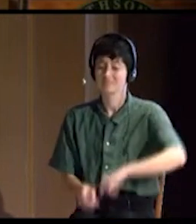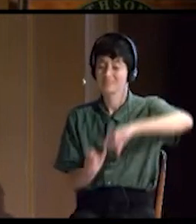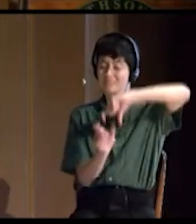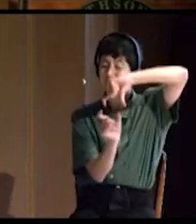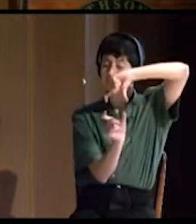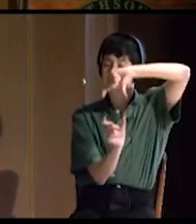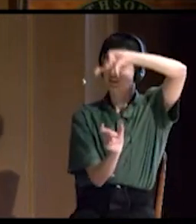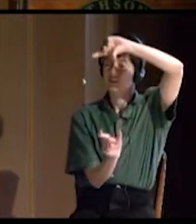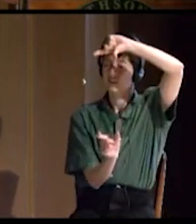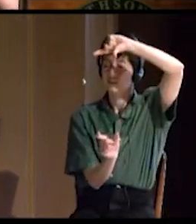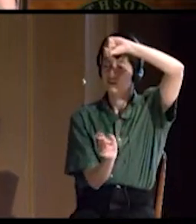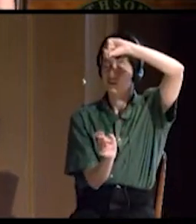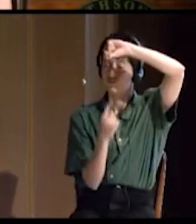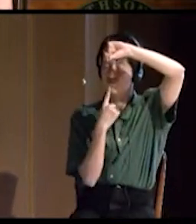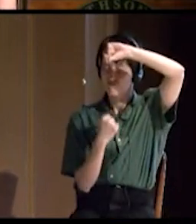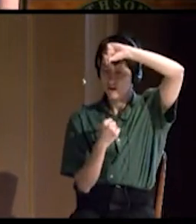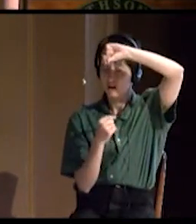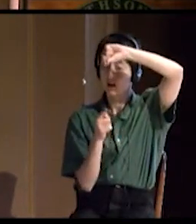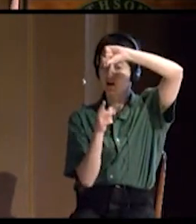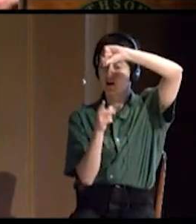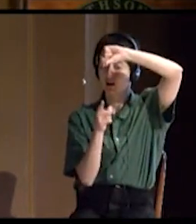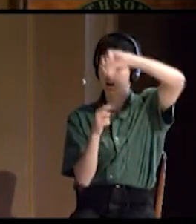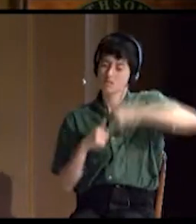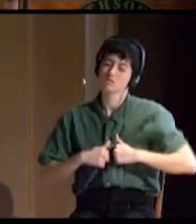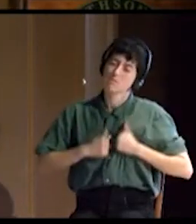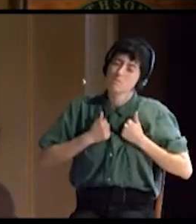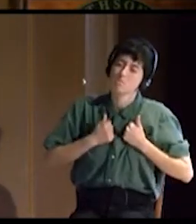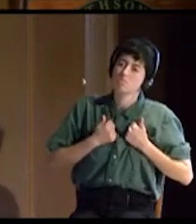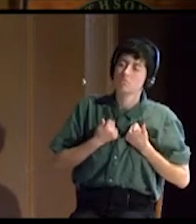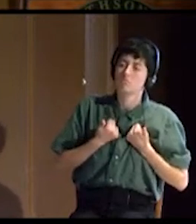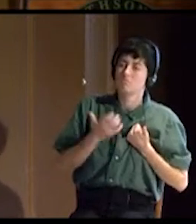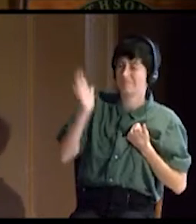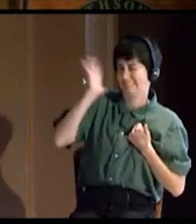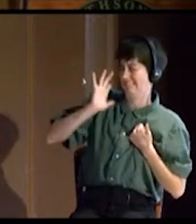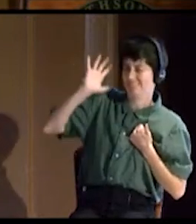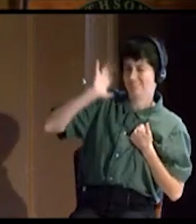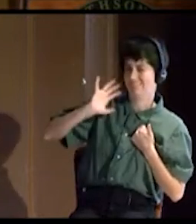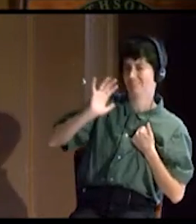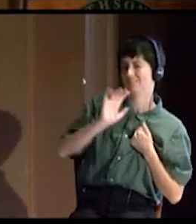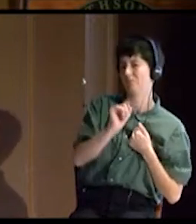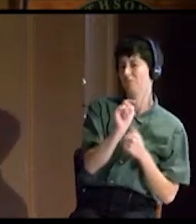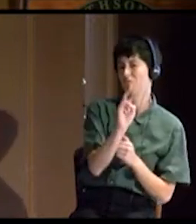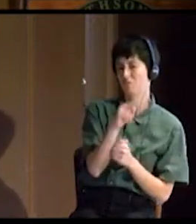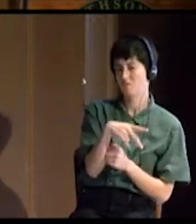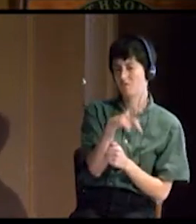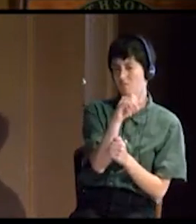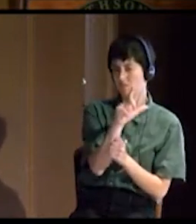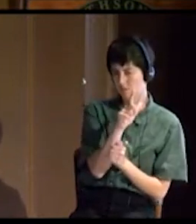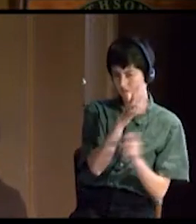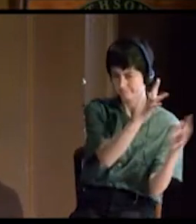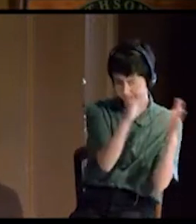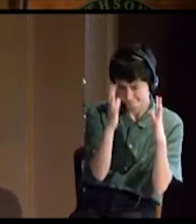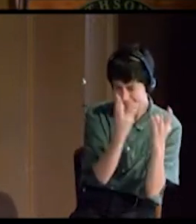to occupy temperate environments today. So that's, for instance, the yellow and the teal and the blue region, which is eastern Asia,